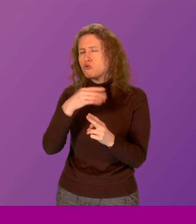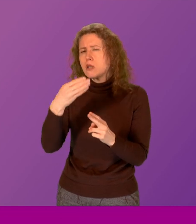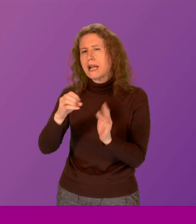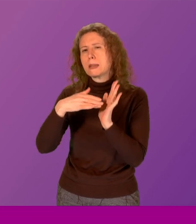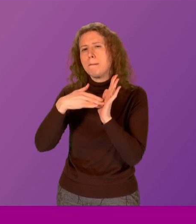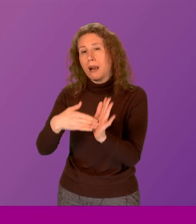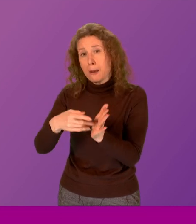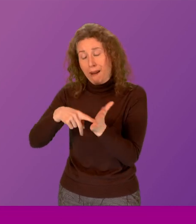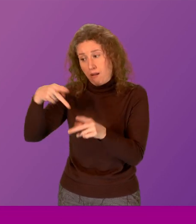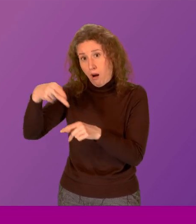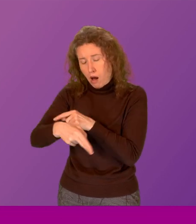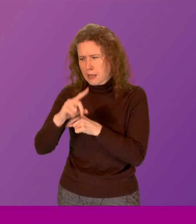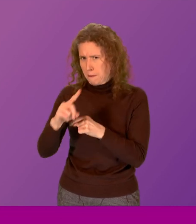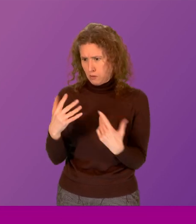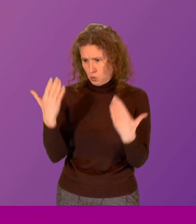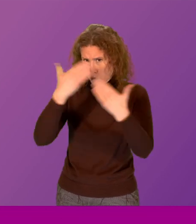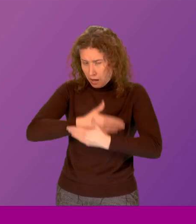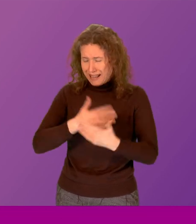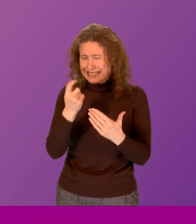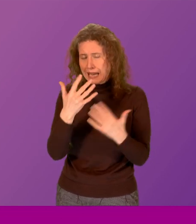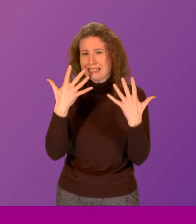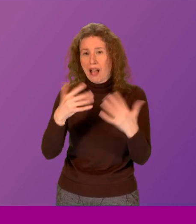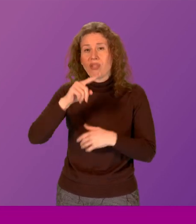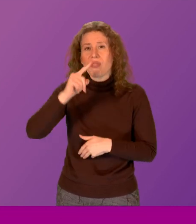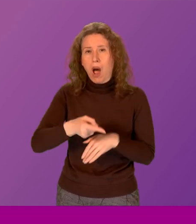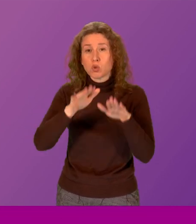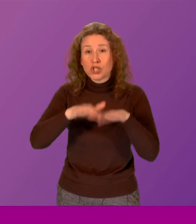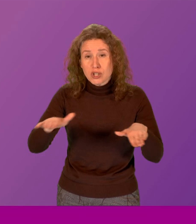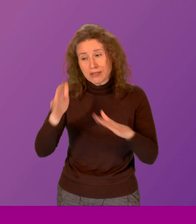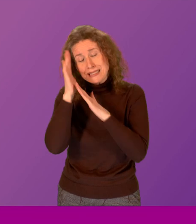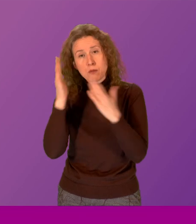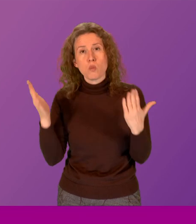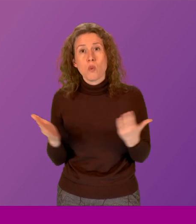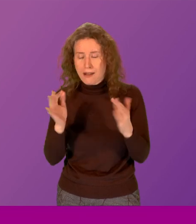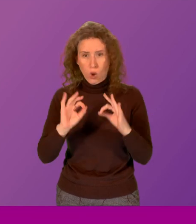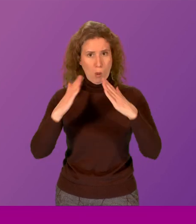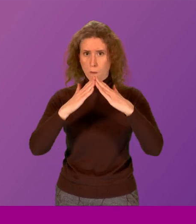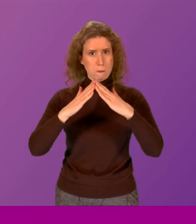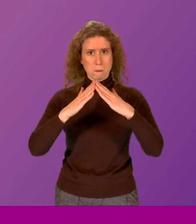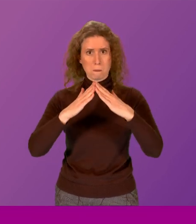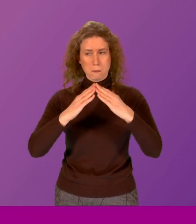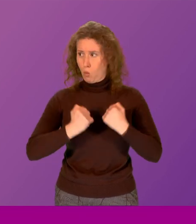when, tonight, nearly 10,000 children will go to sleep without a home to call their own.